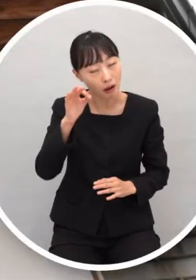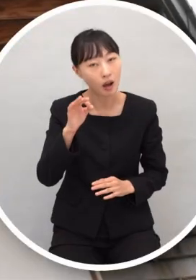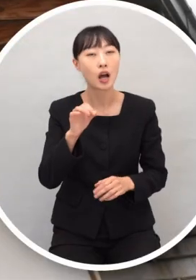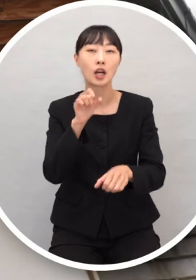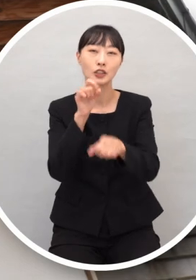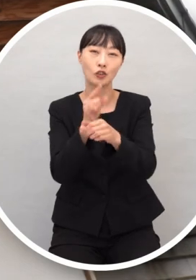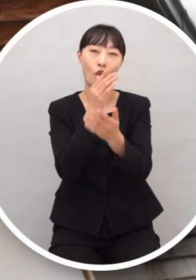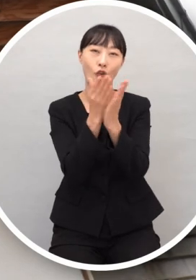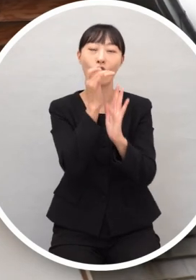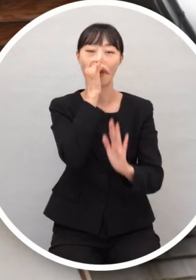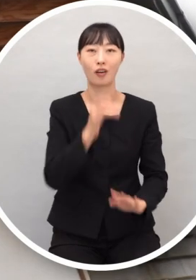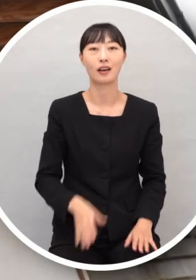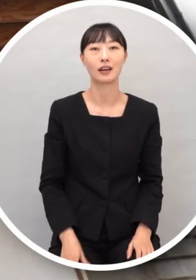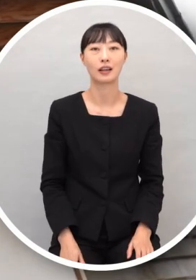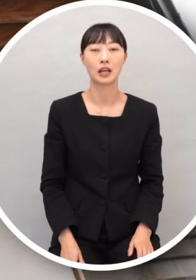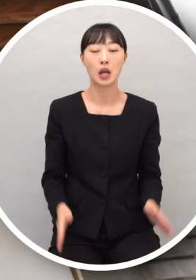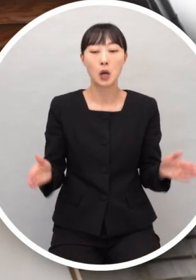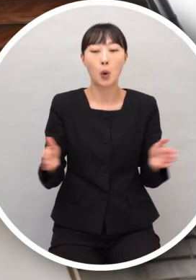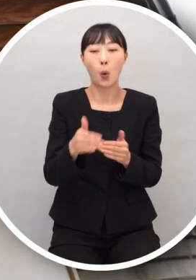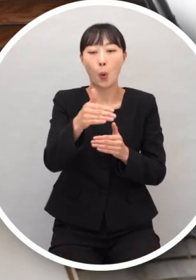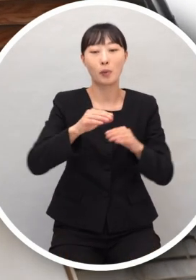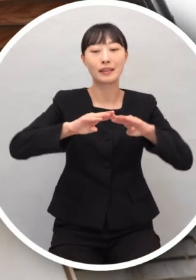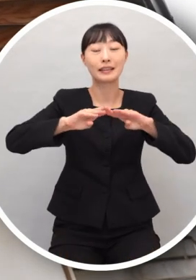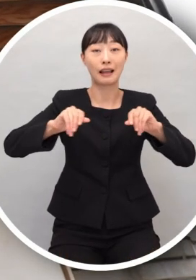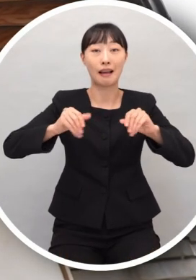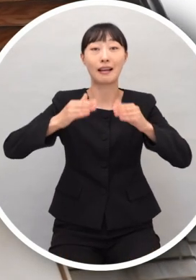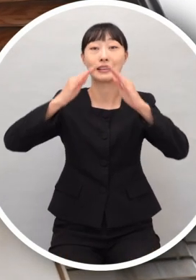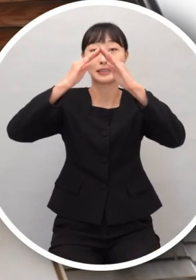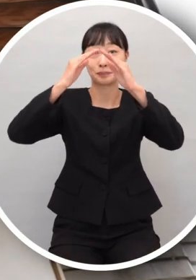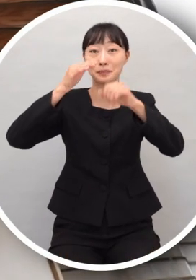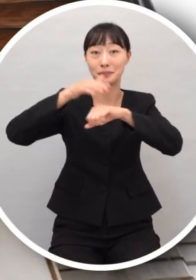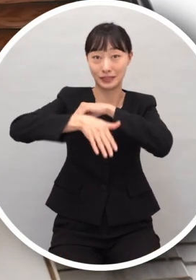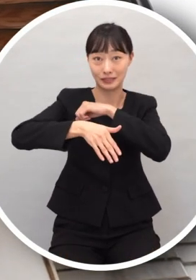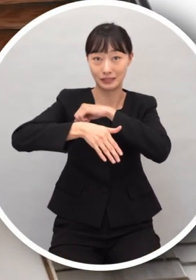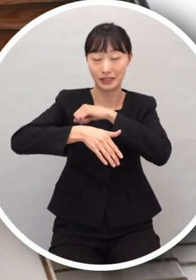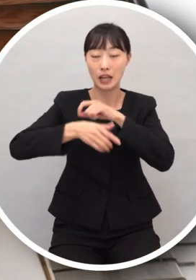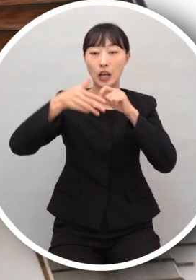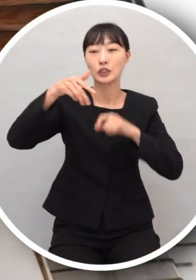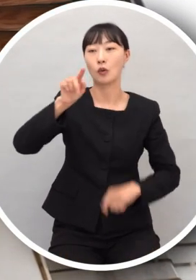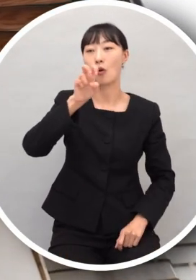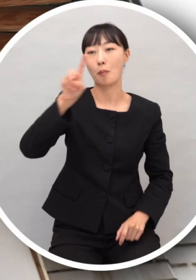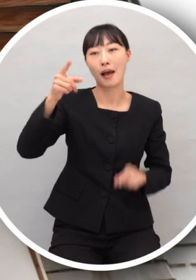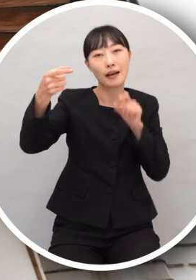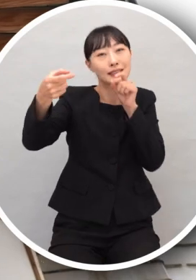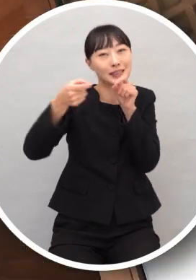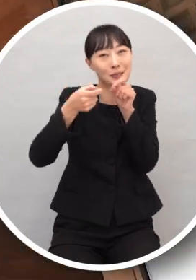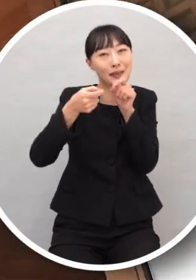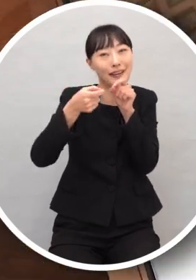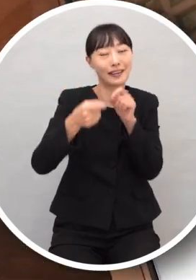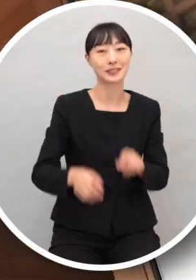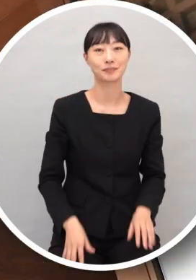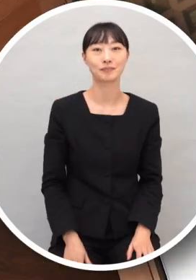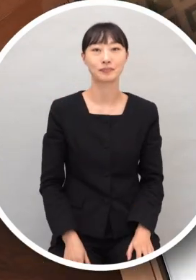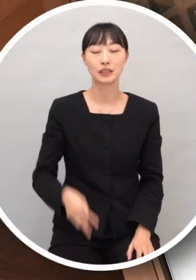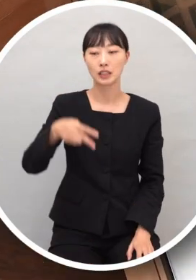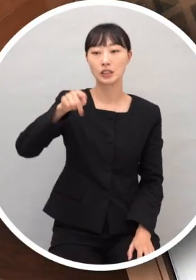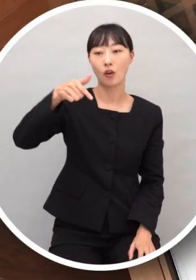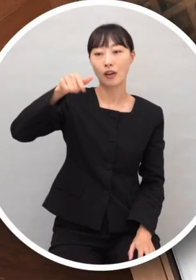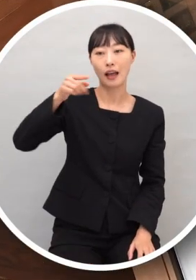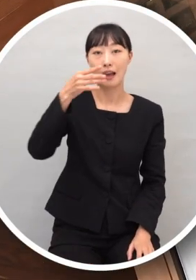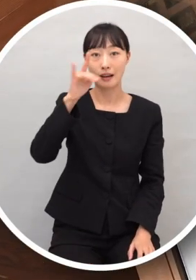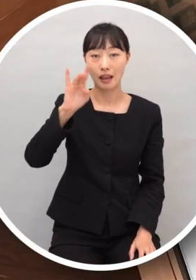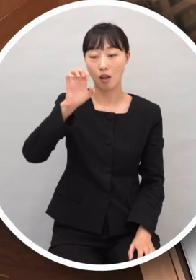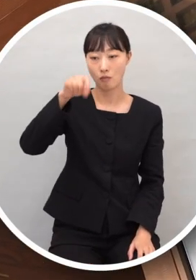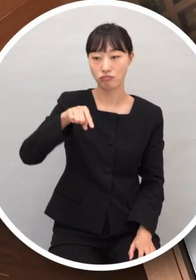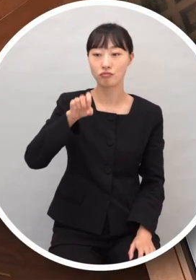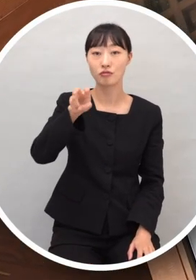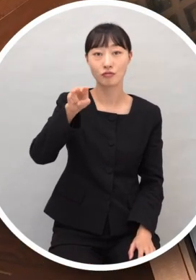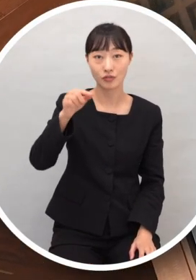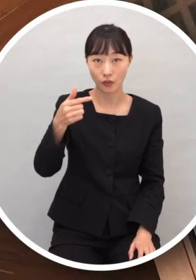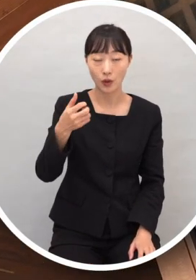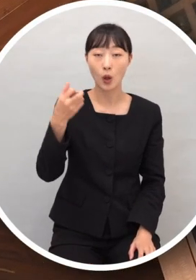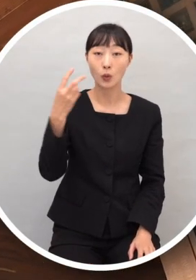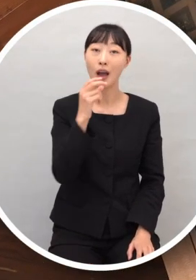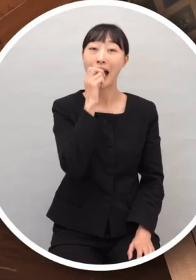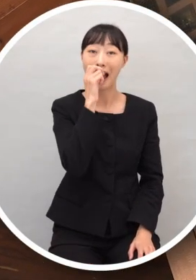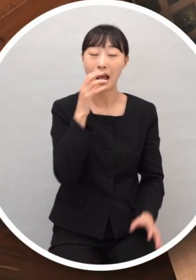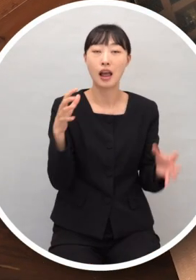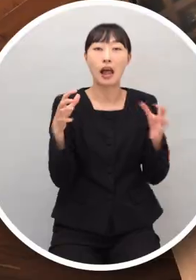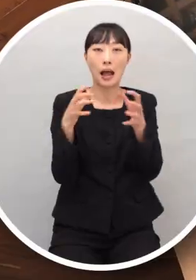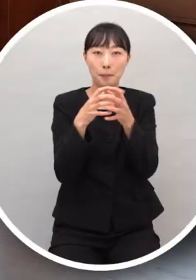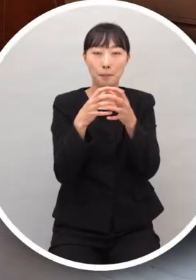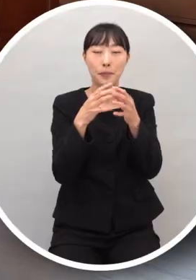Because they were built on small plots, their eaves are much shorter; instead, rafters and tin awnings were added to extend eave lines.